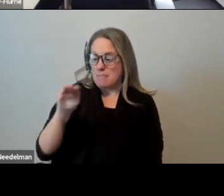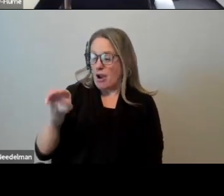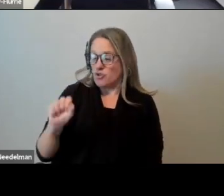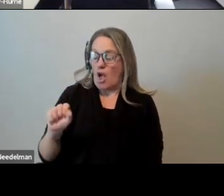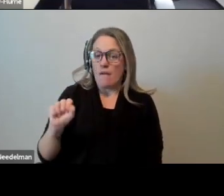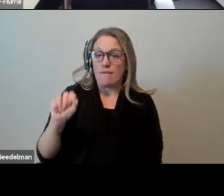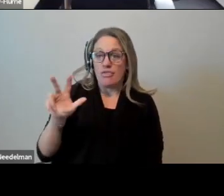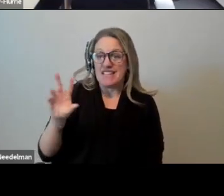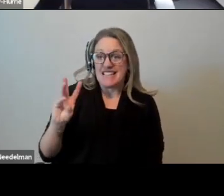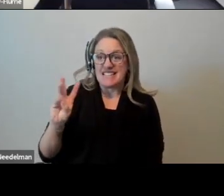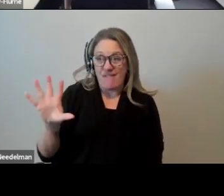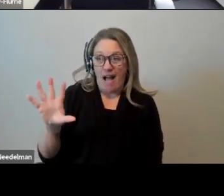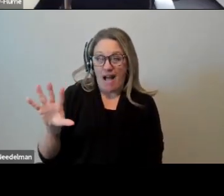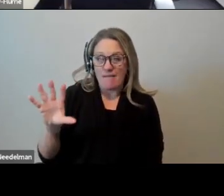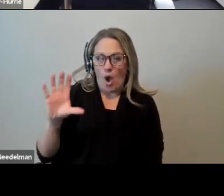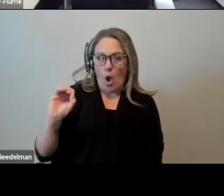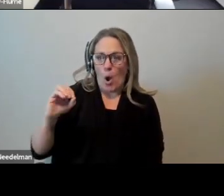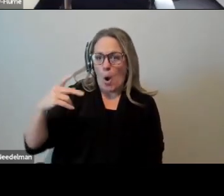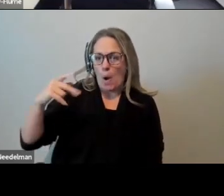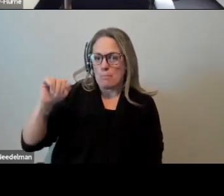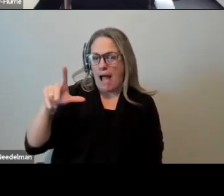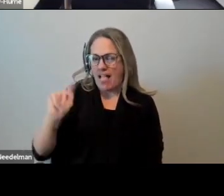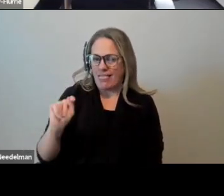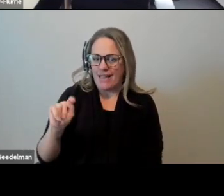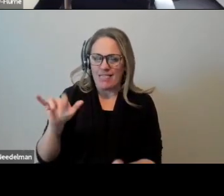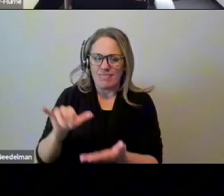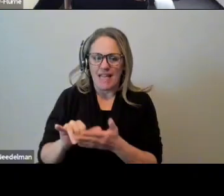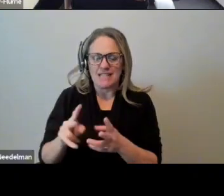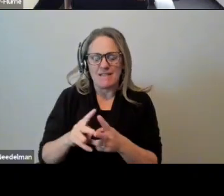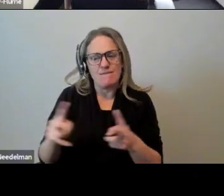which is a really powerful environment -